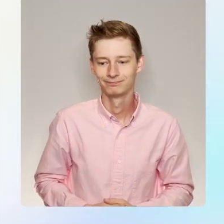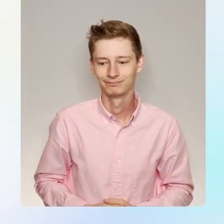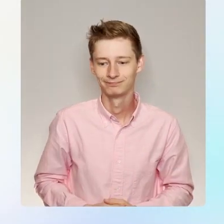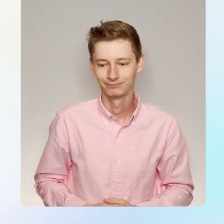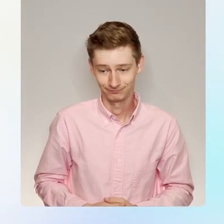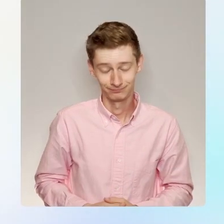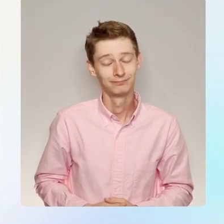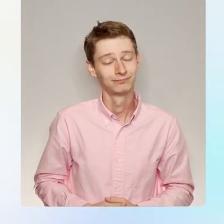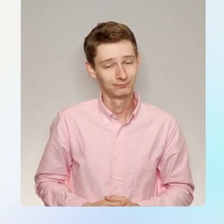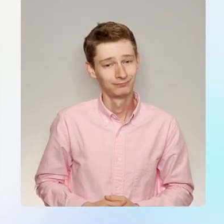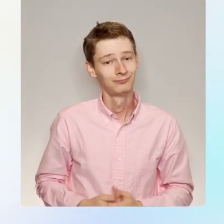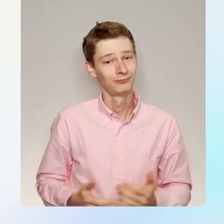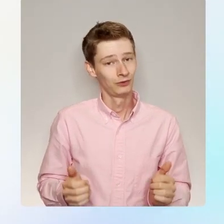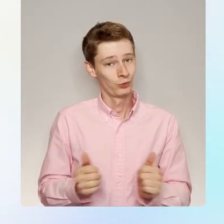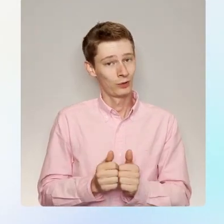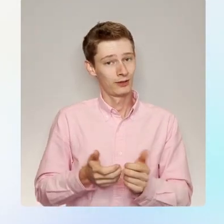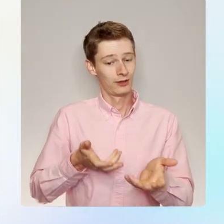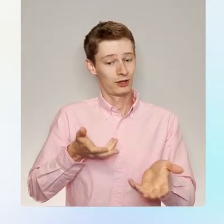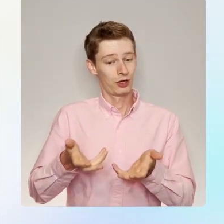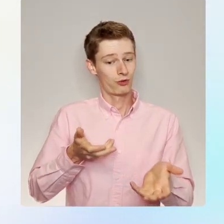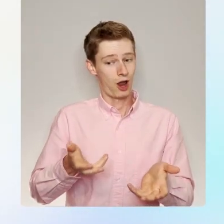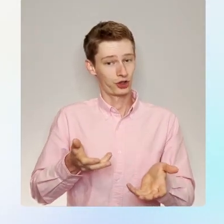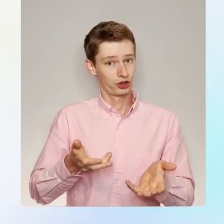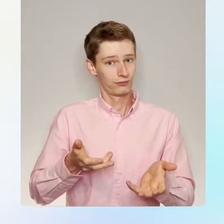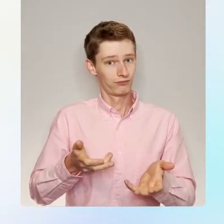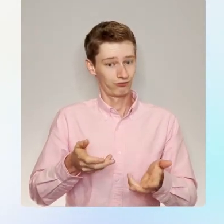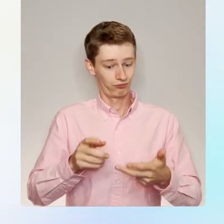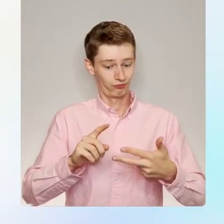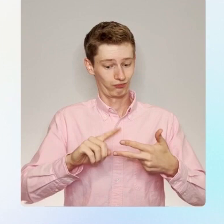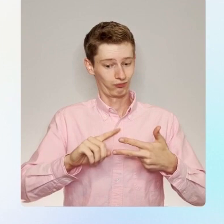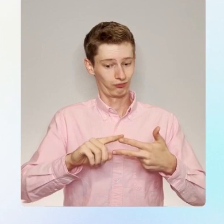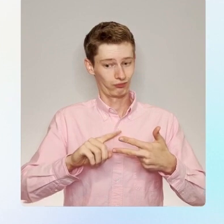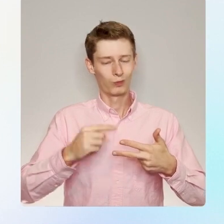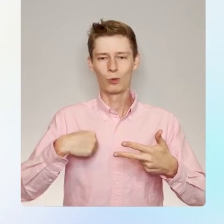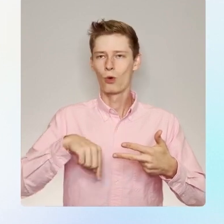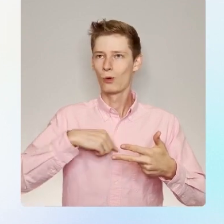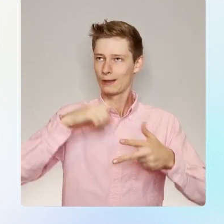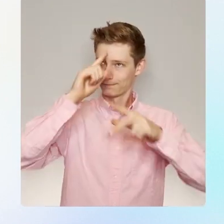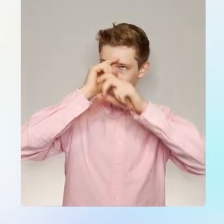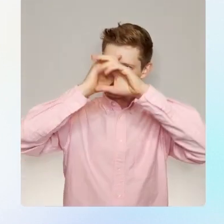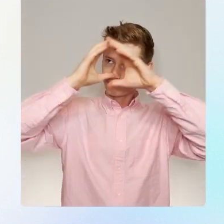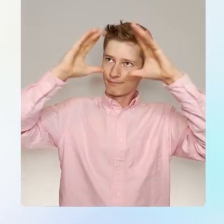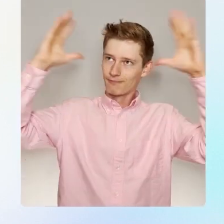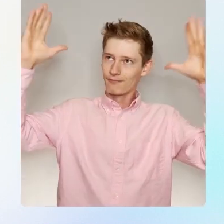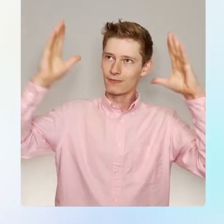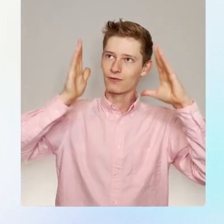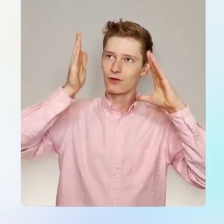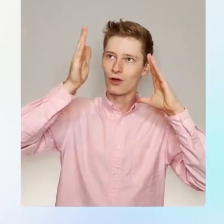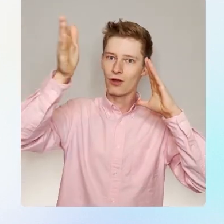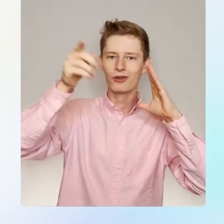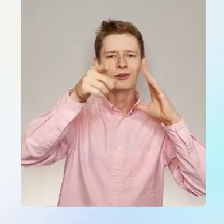With our Interaction pillar we envision a future where you can move freely